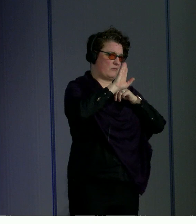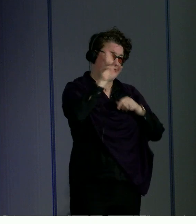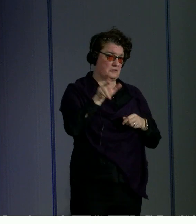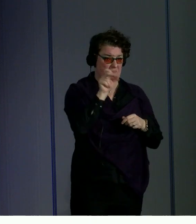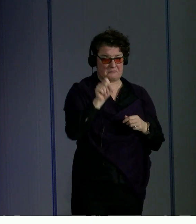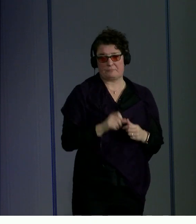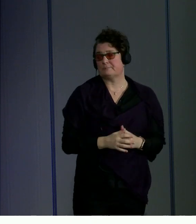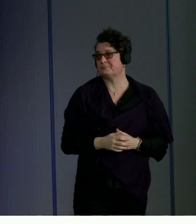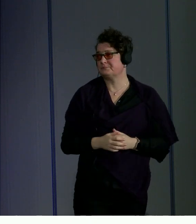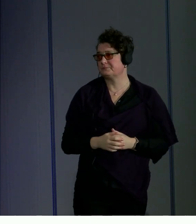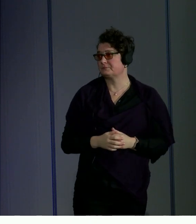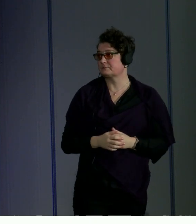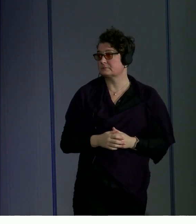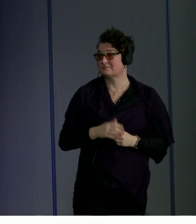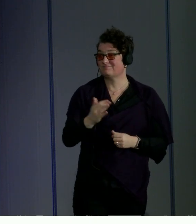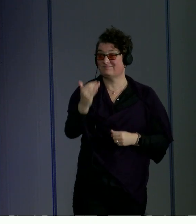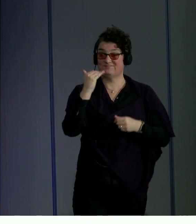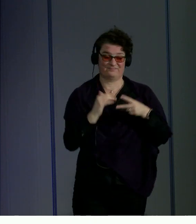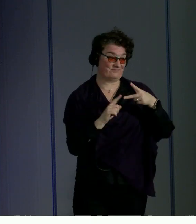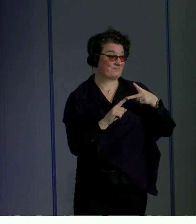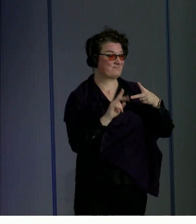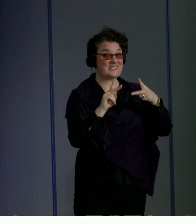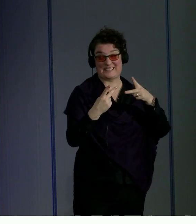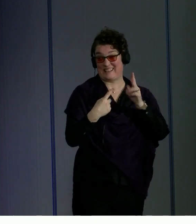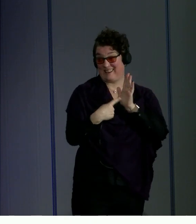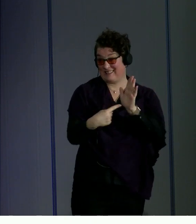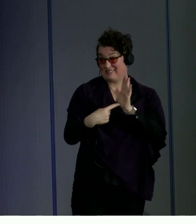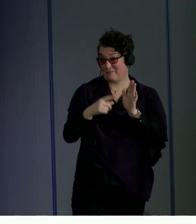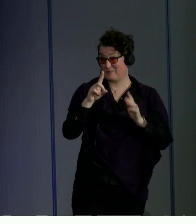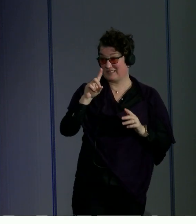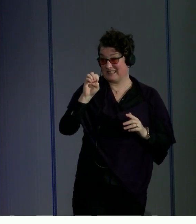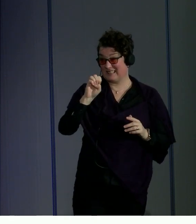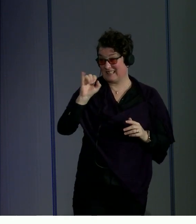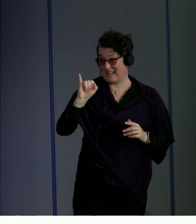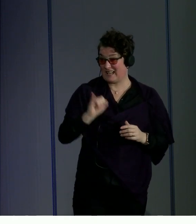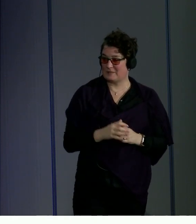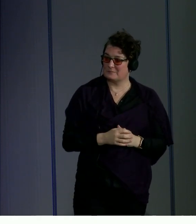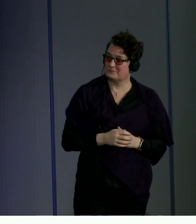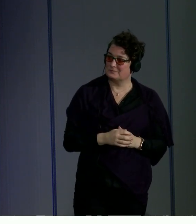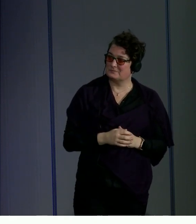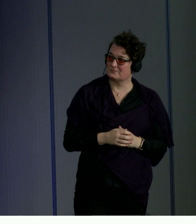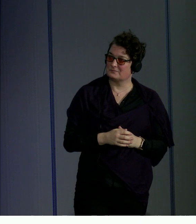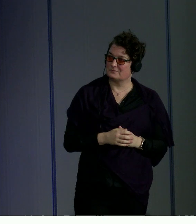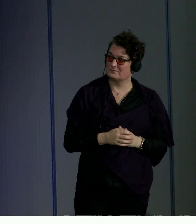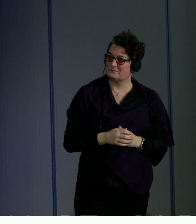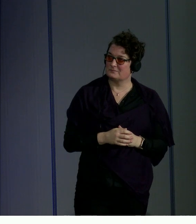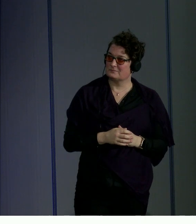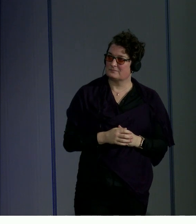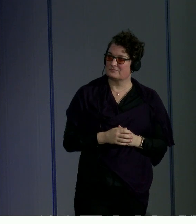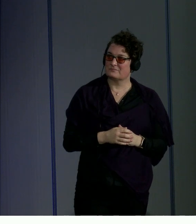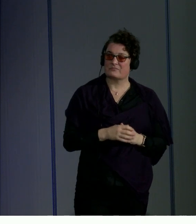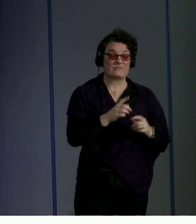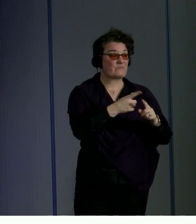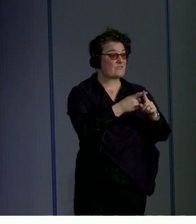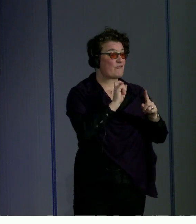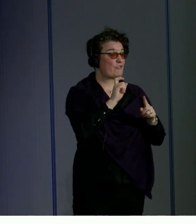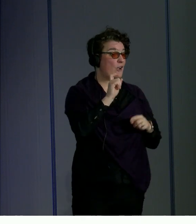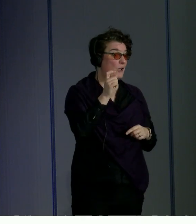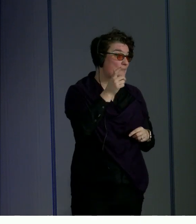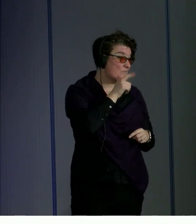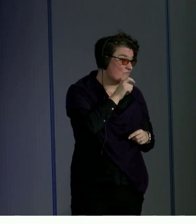We have our second example of DEI. And this is from Blue Cross Blue Shield from Rhode Island.